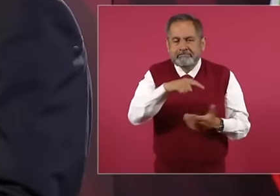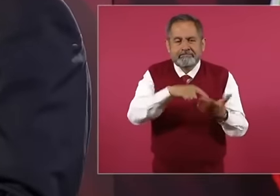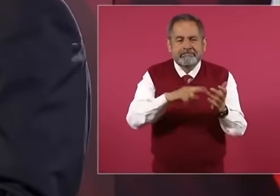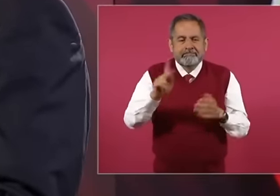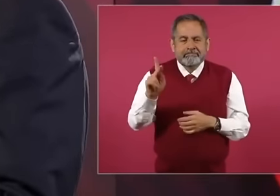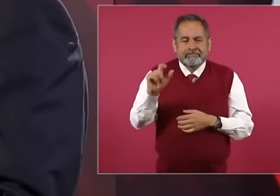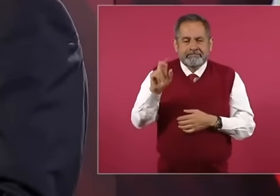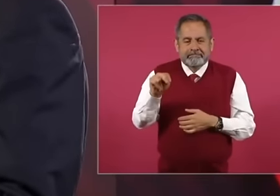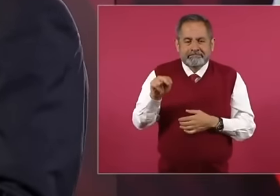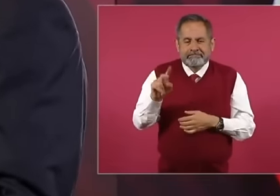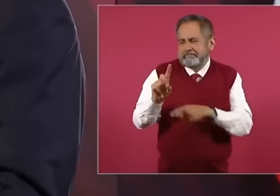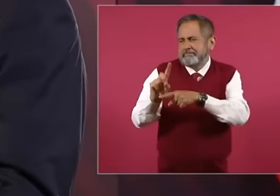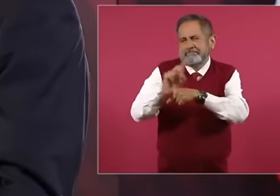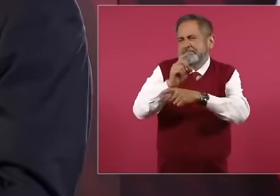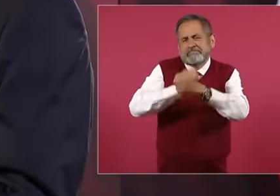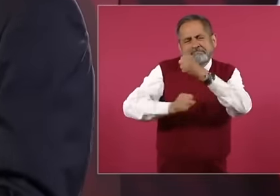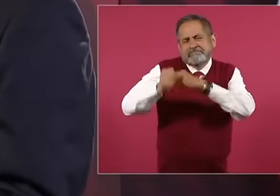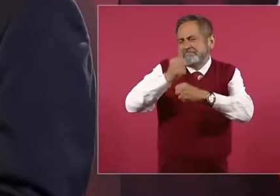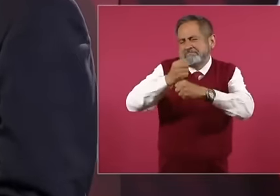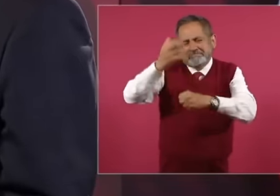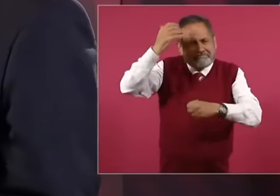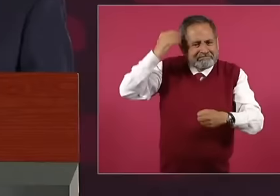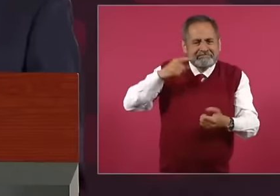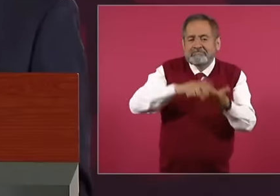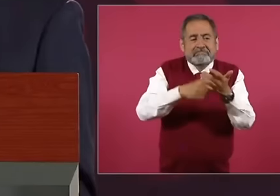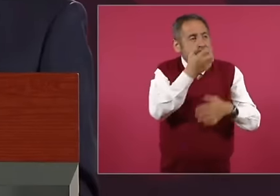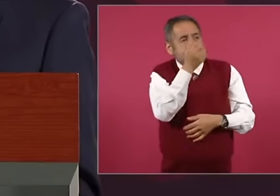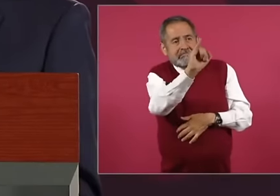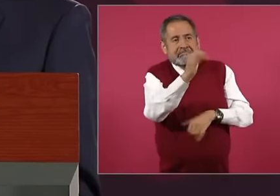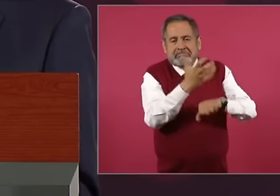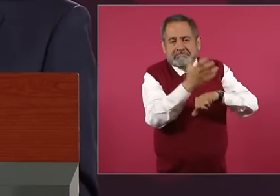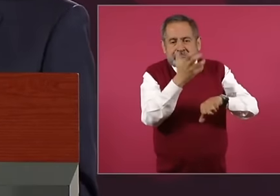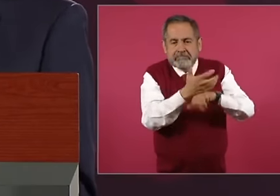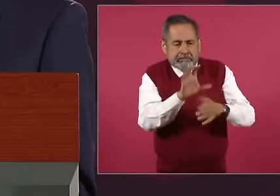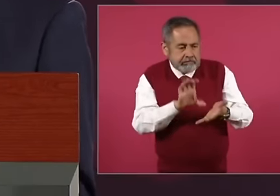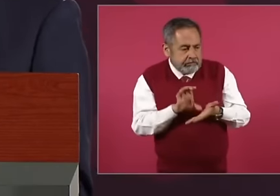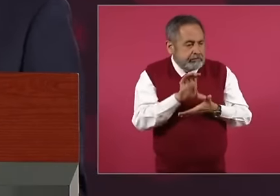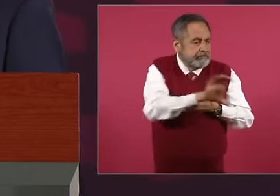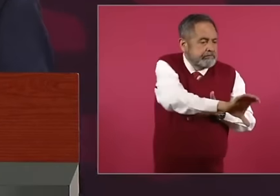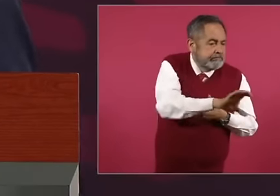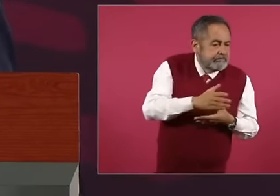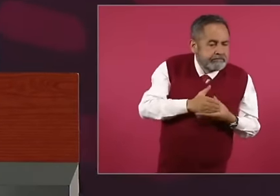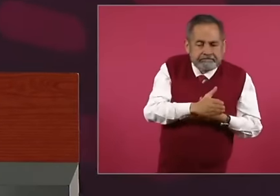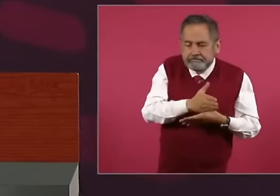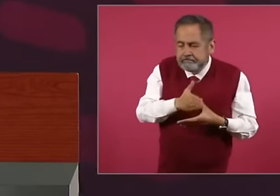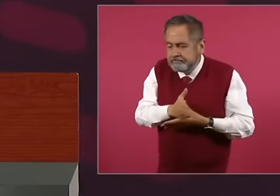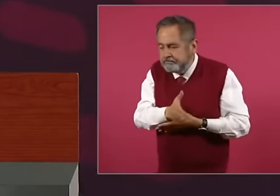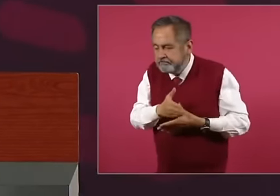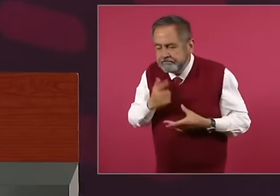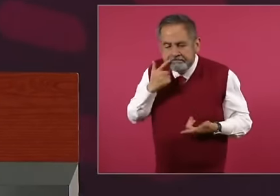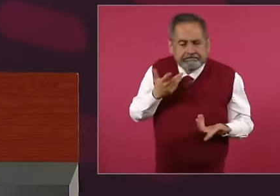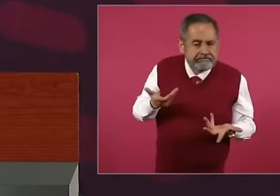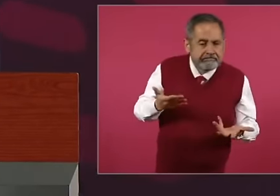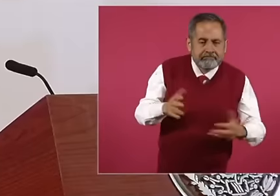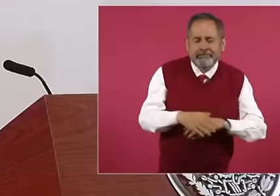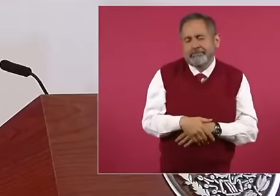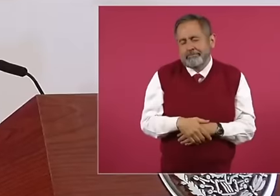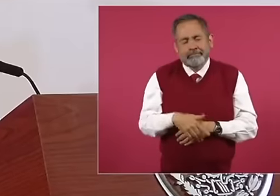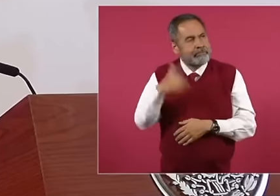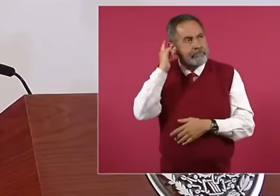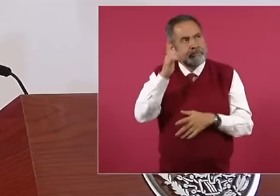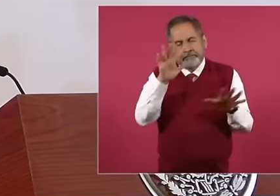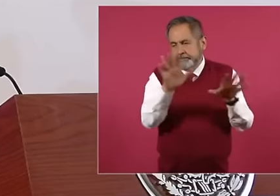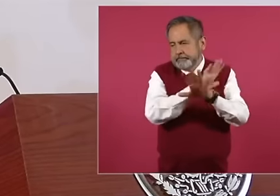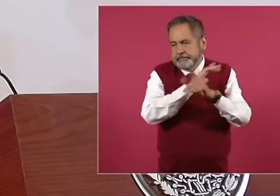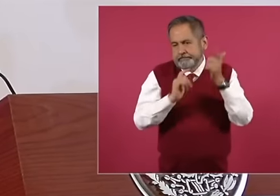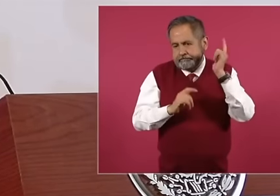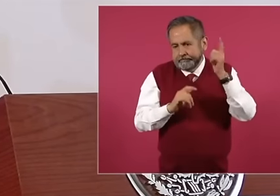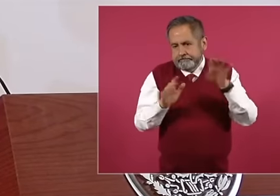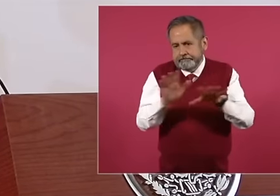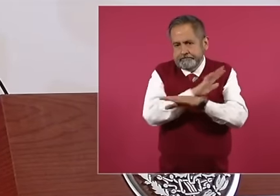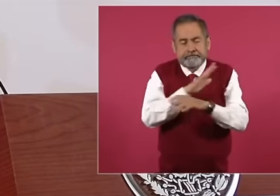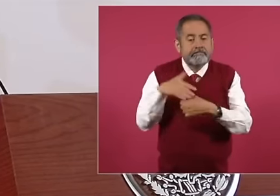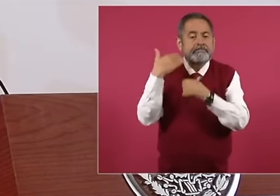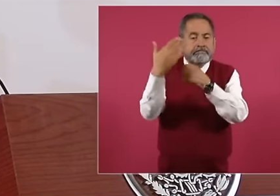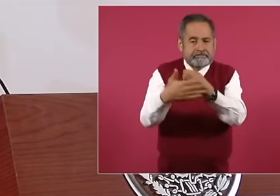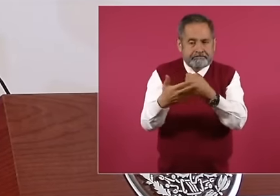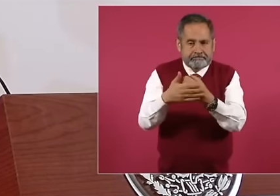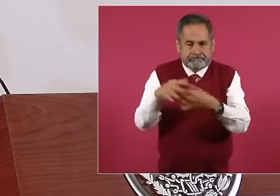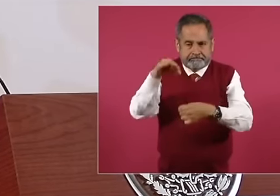comes from afar and hopefully it will change now that there are going to be elections in the United States,